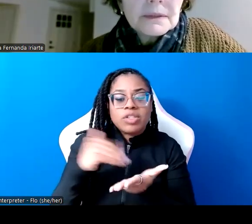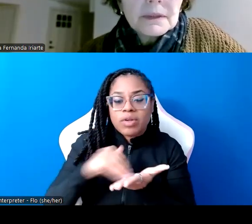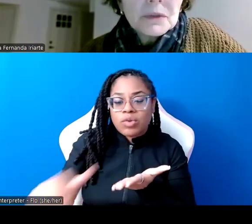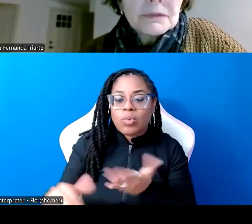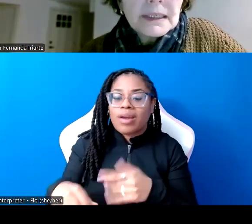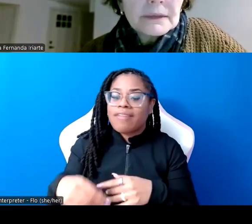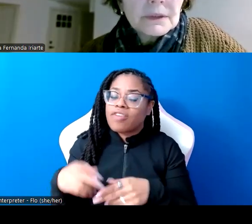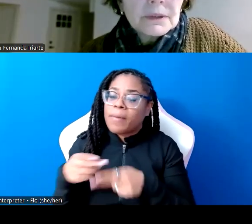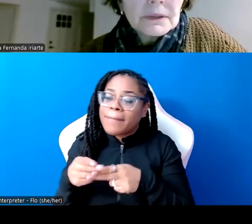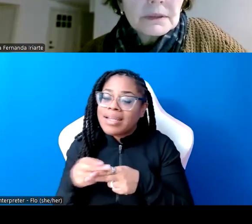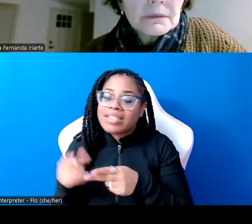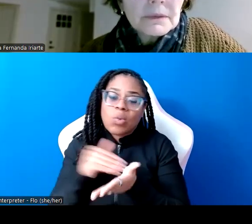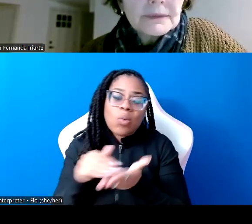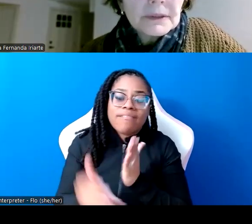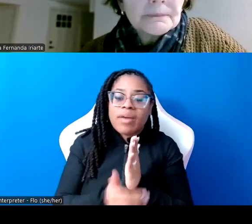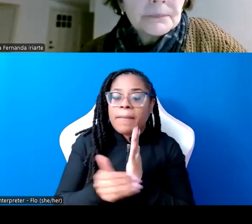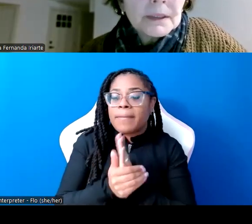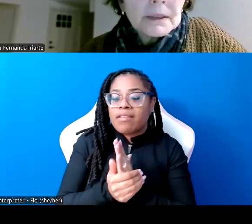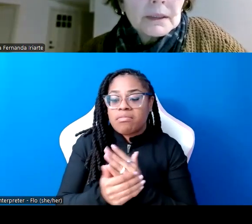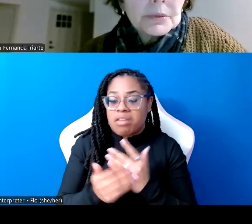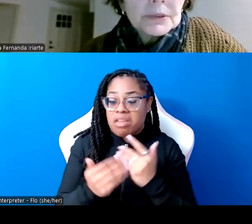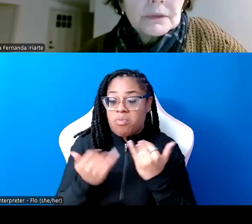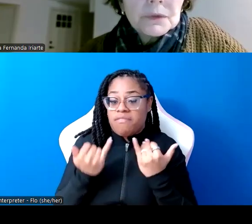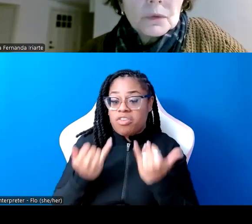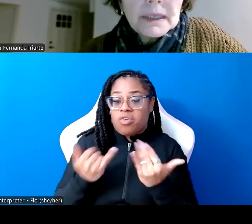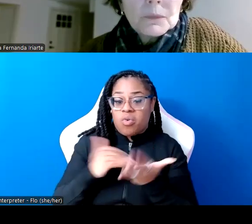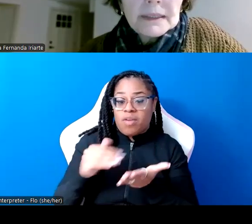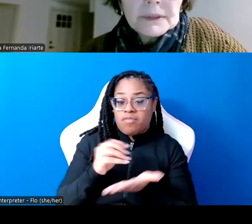And then we've got the current waiver approved waiver.